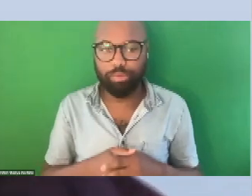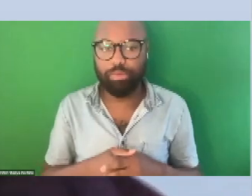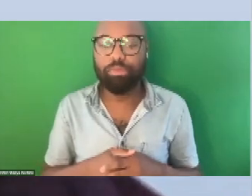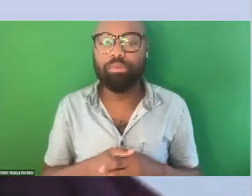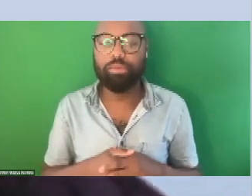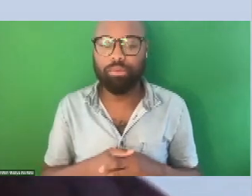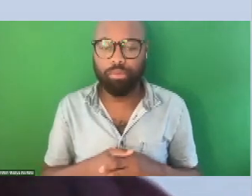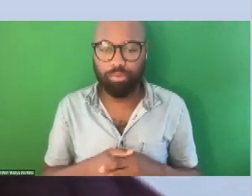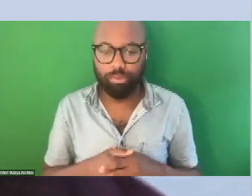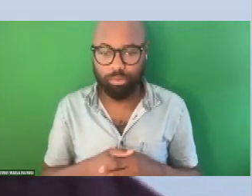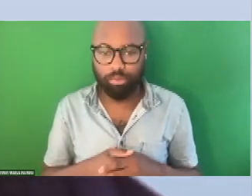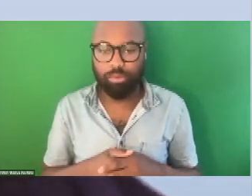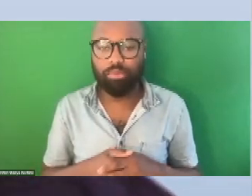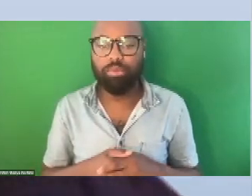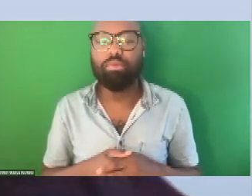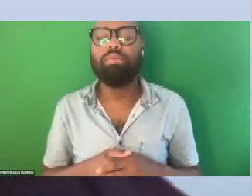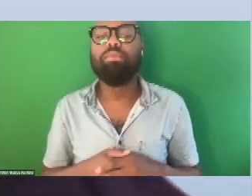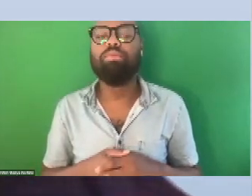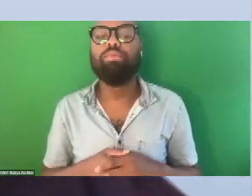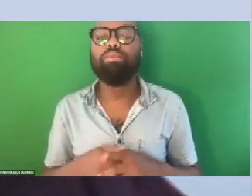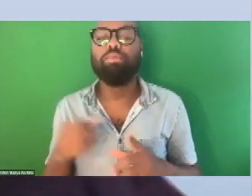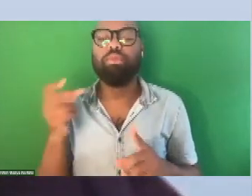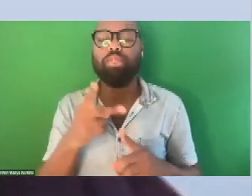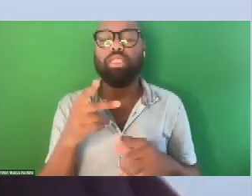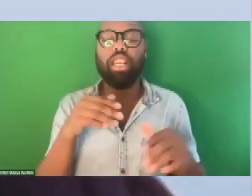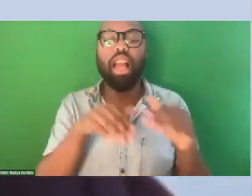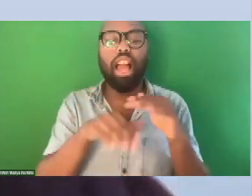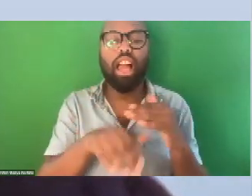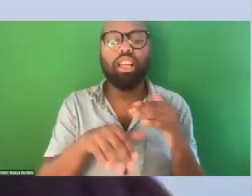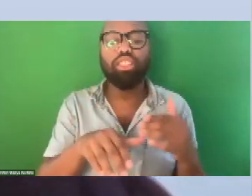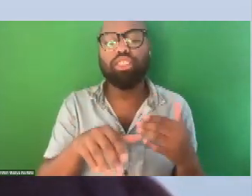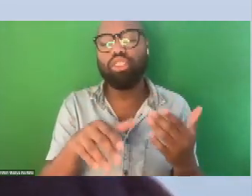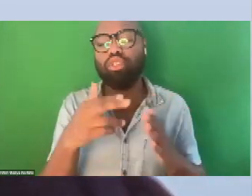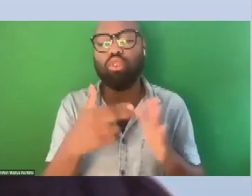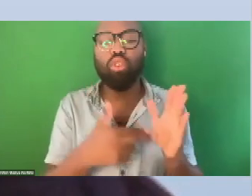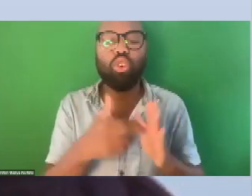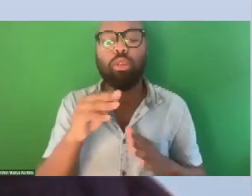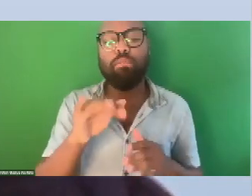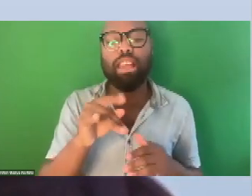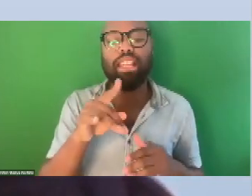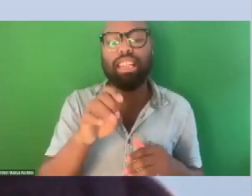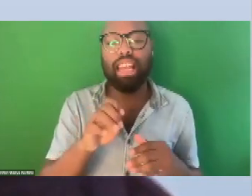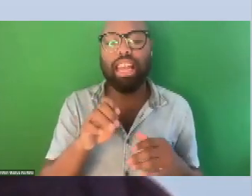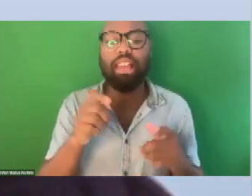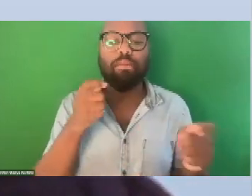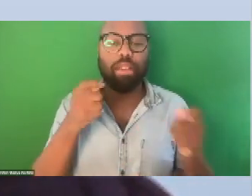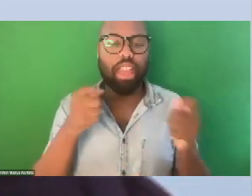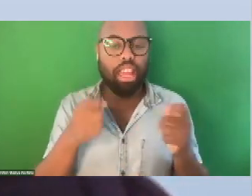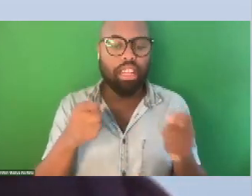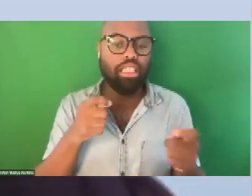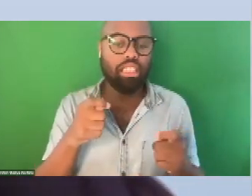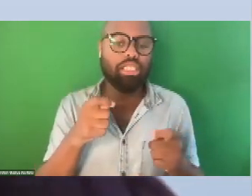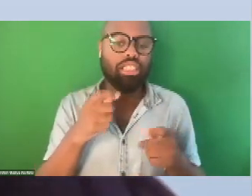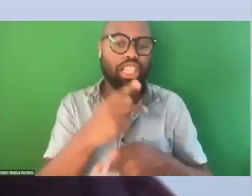let's say the Access rules or Medicaid managed care rules and the requirements for representation.